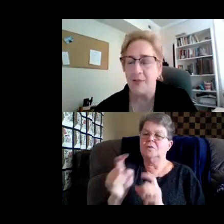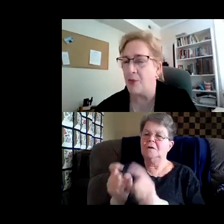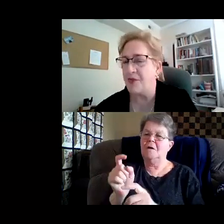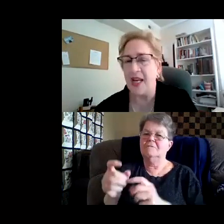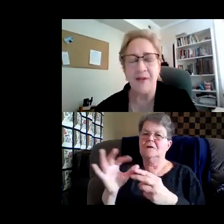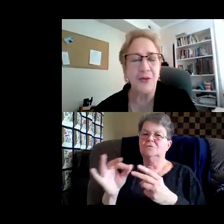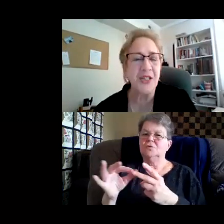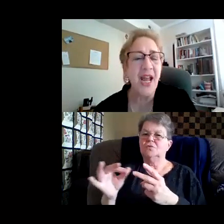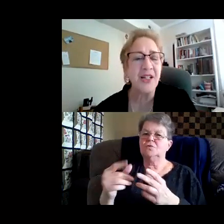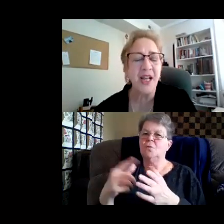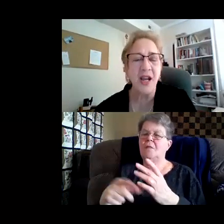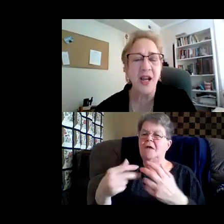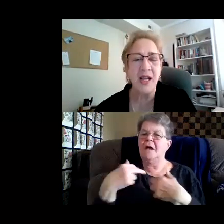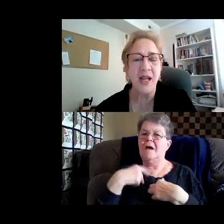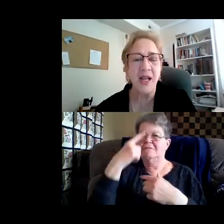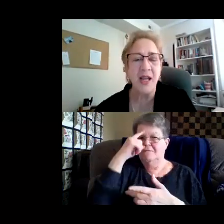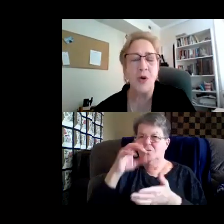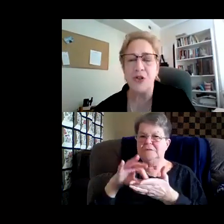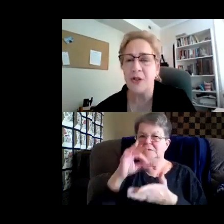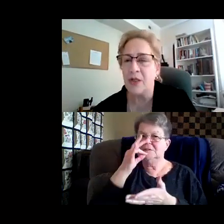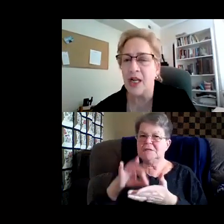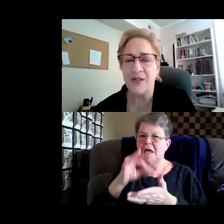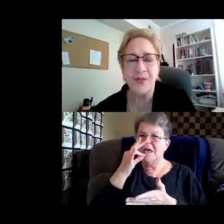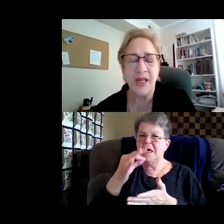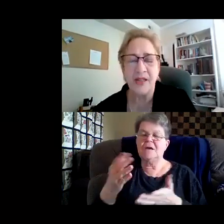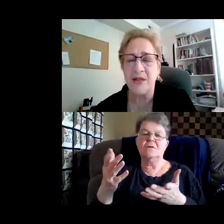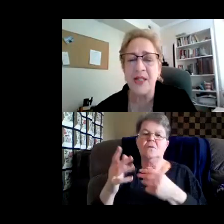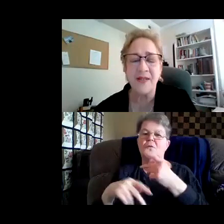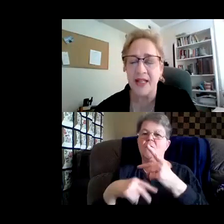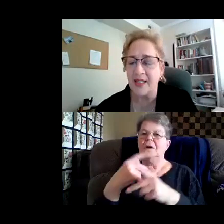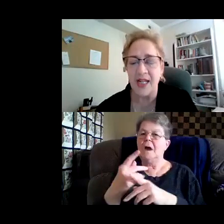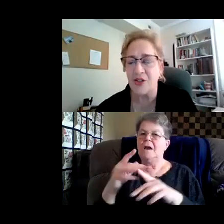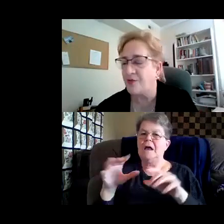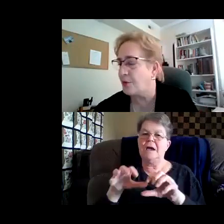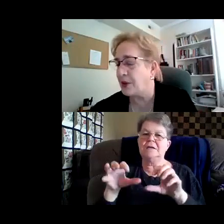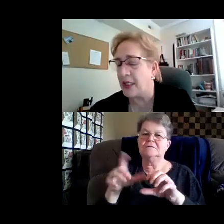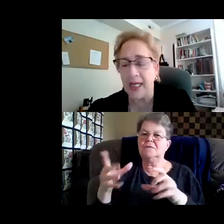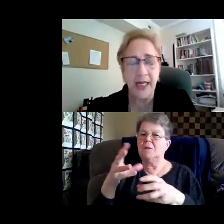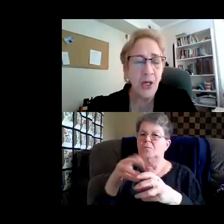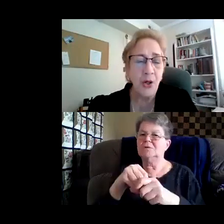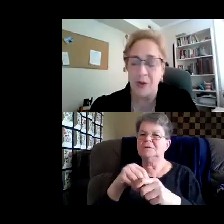about what they have for snack time. You know, what kinds of activities they engage in for play.